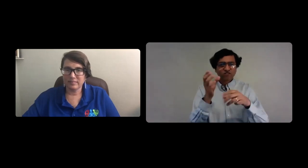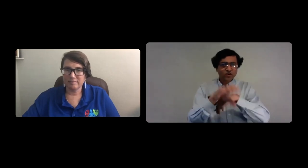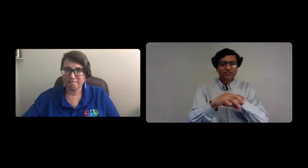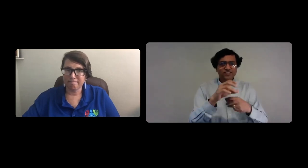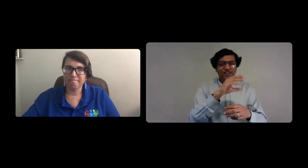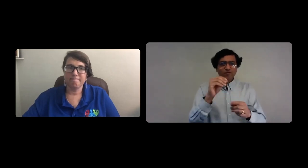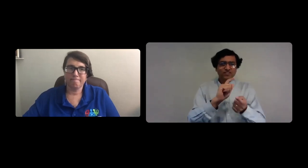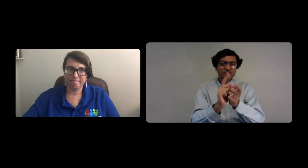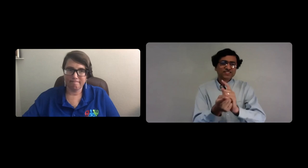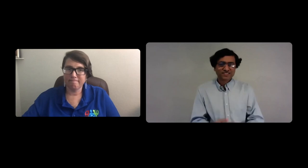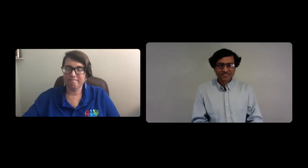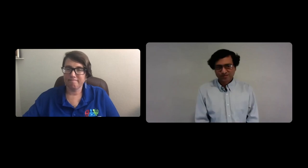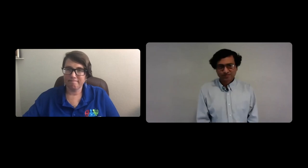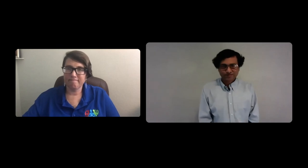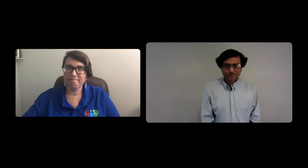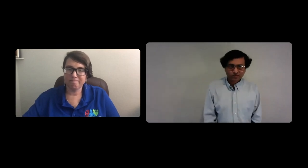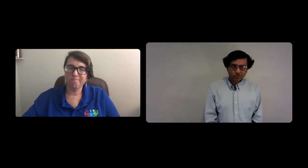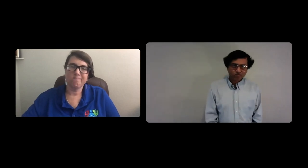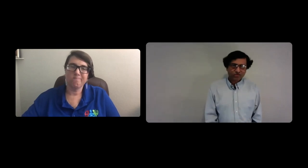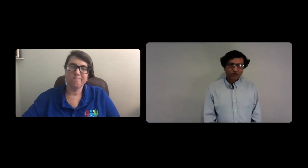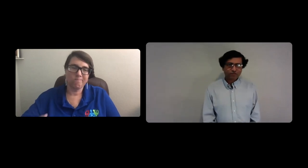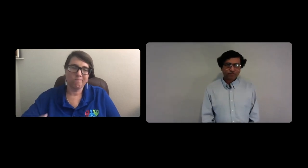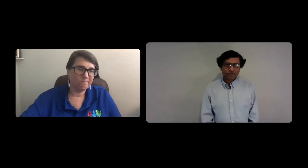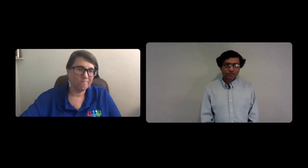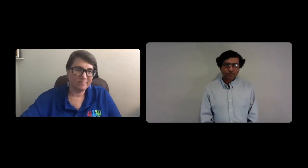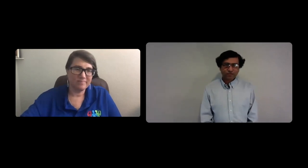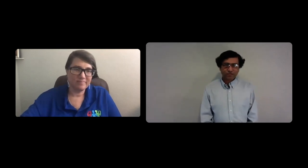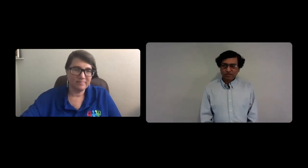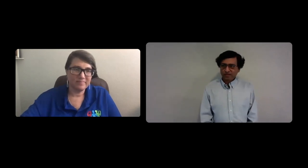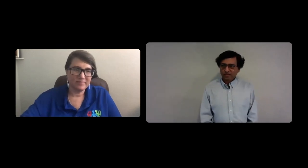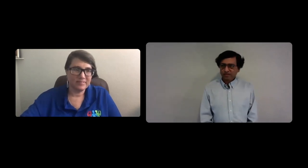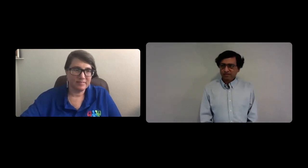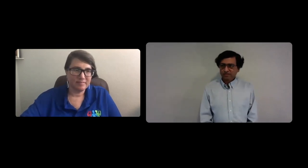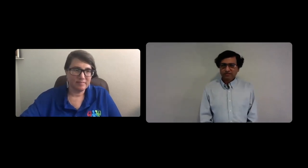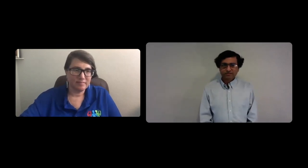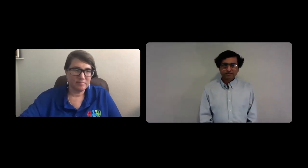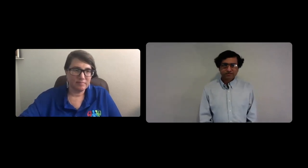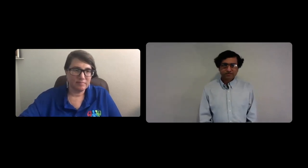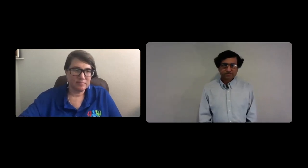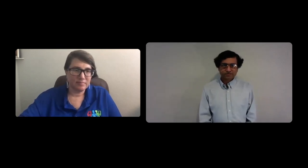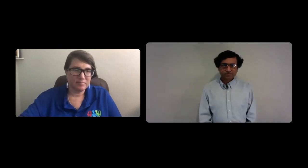And deaf people are really pushing for this, looking for the companies to make some changes.